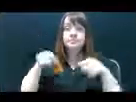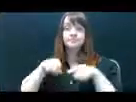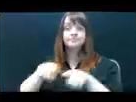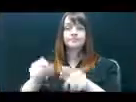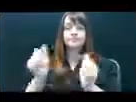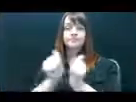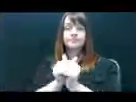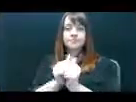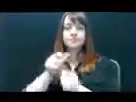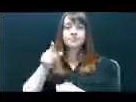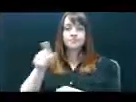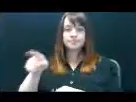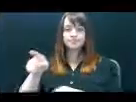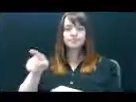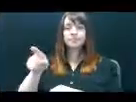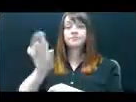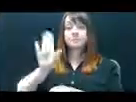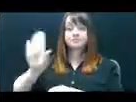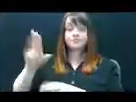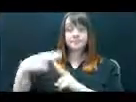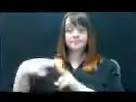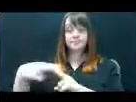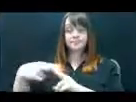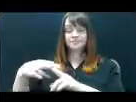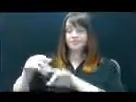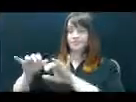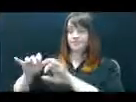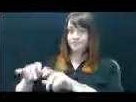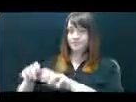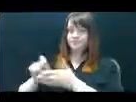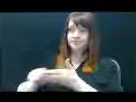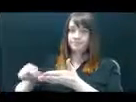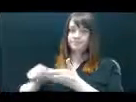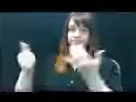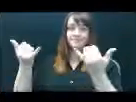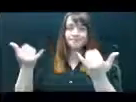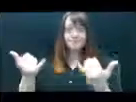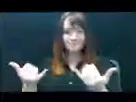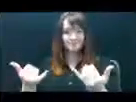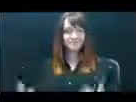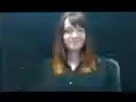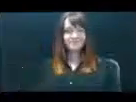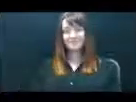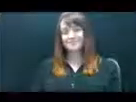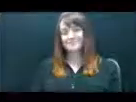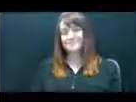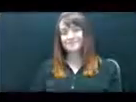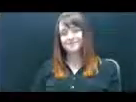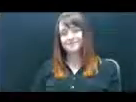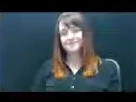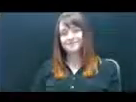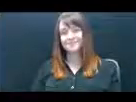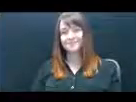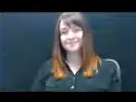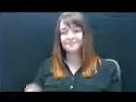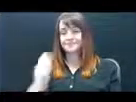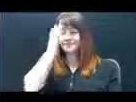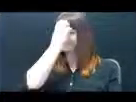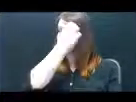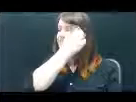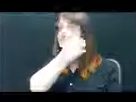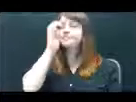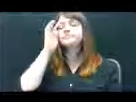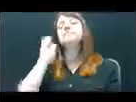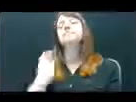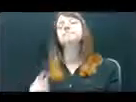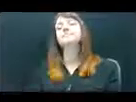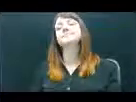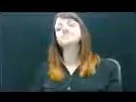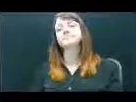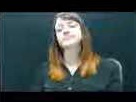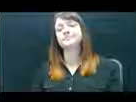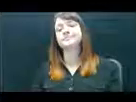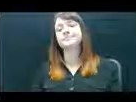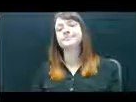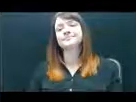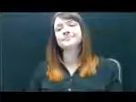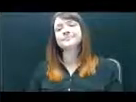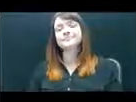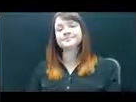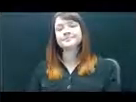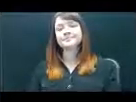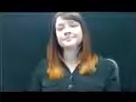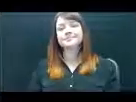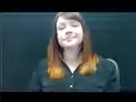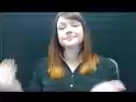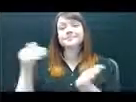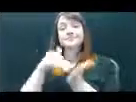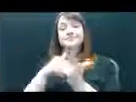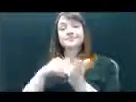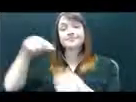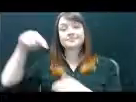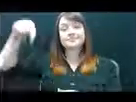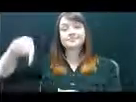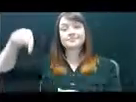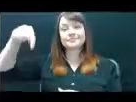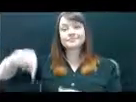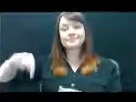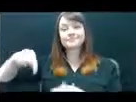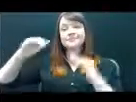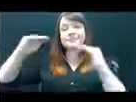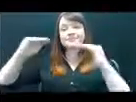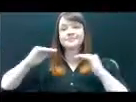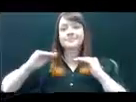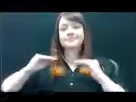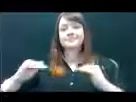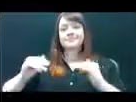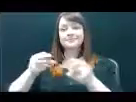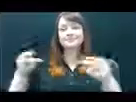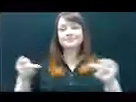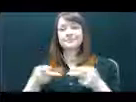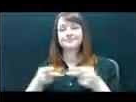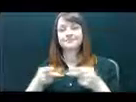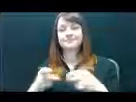Use the down arrow key to move to the next field to complete. This field, which is highlighted